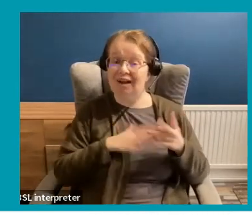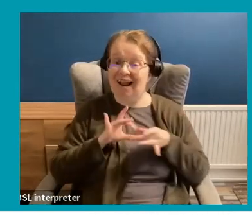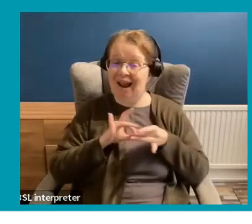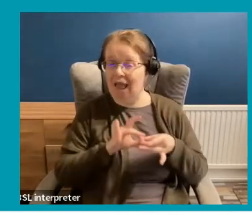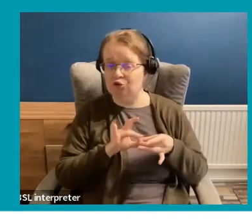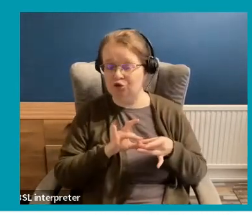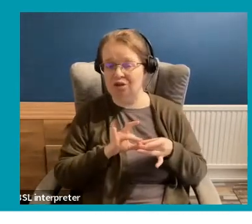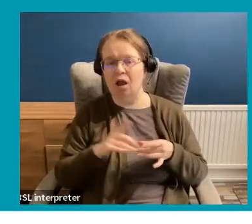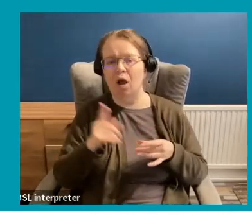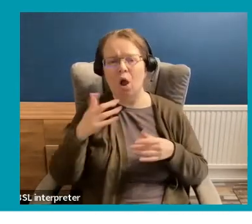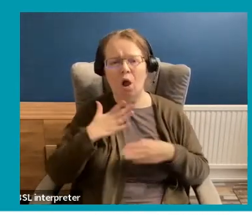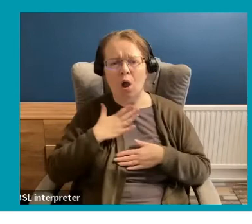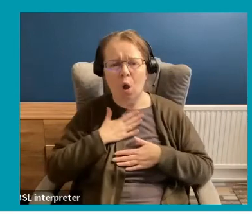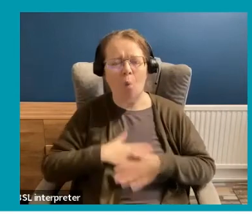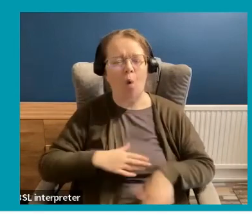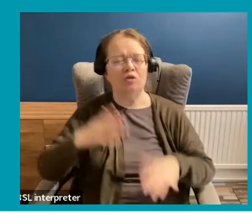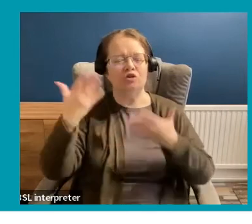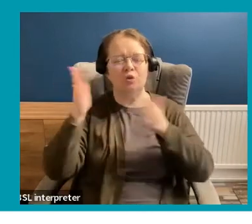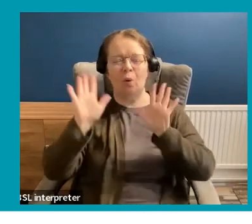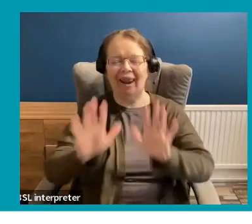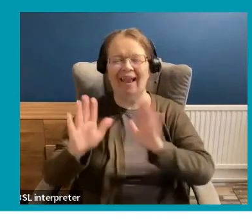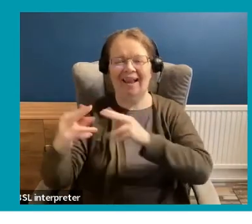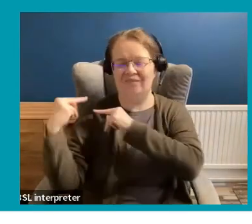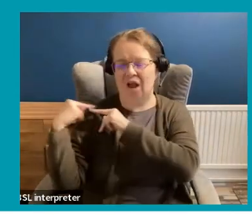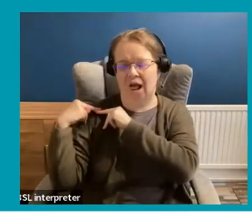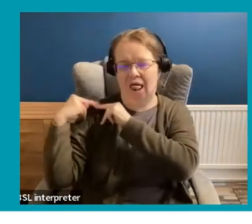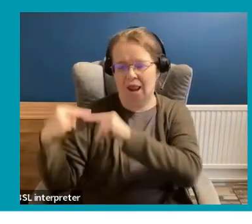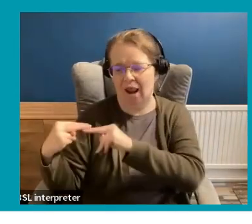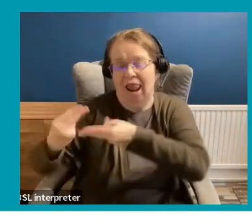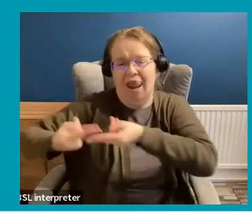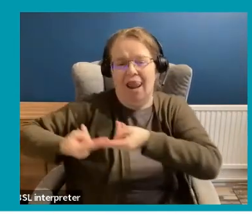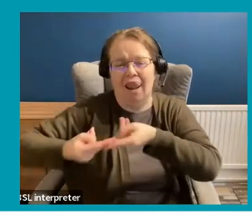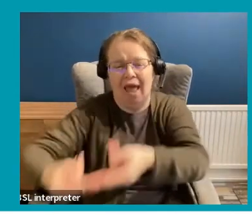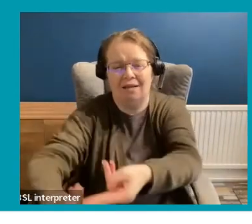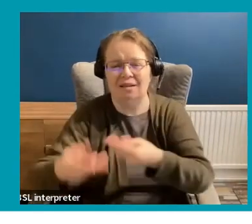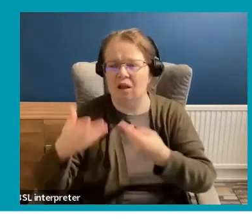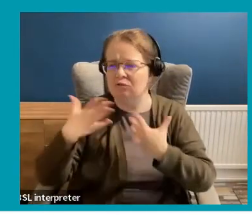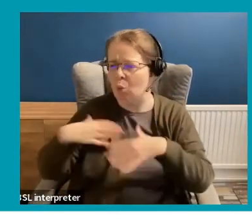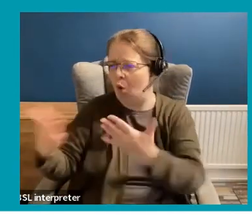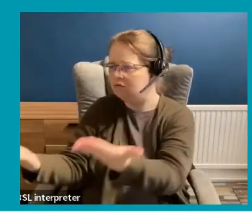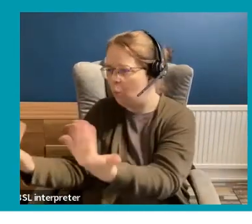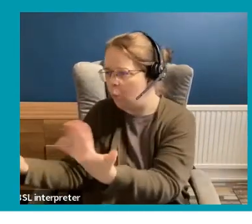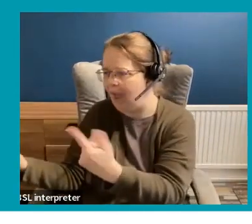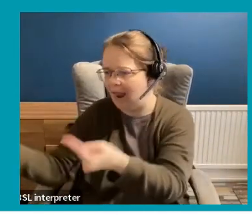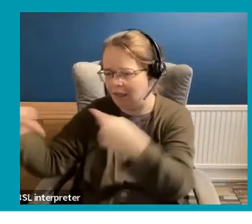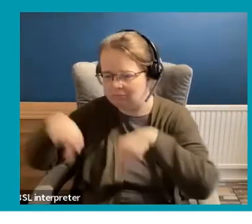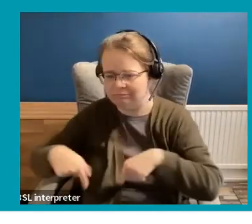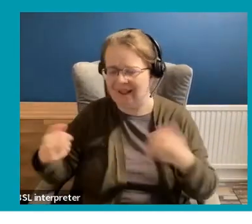they want to leave a legacy, they want their people to feel welcomed and empowered in the organization.